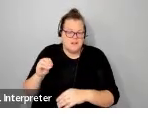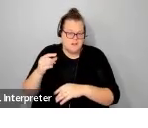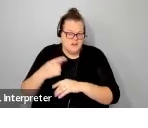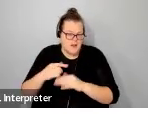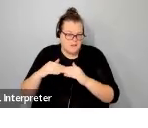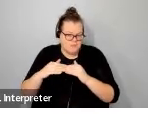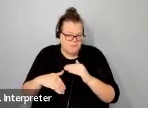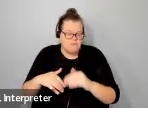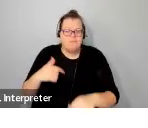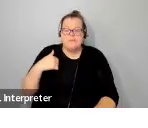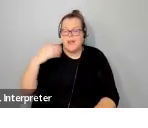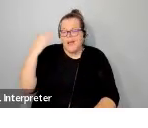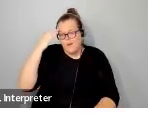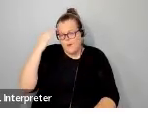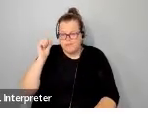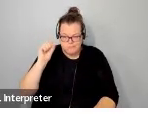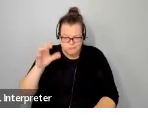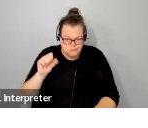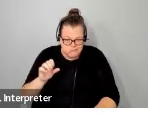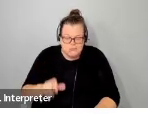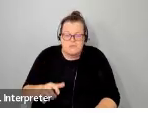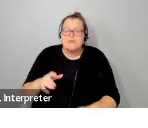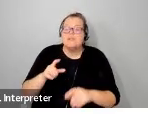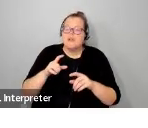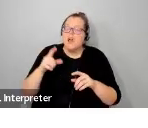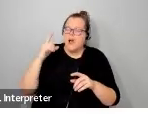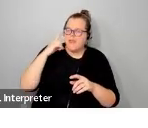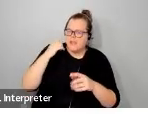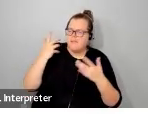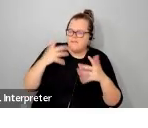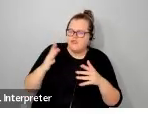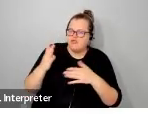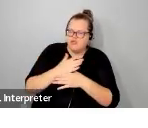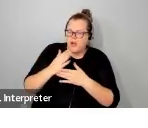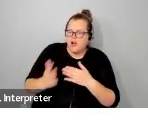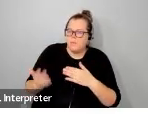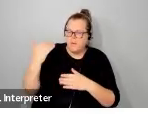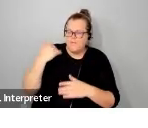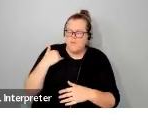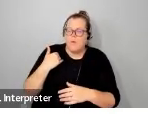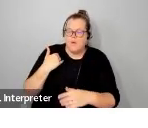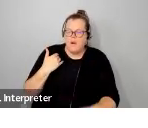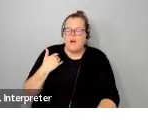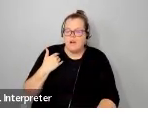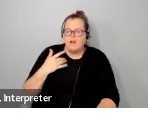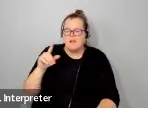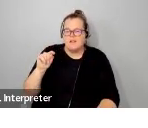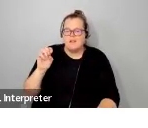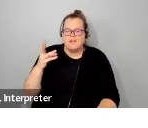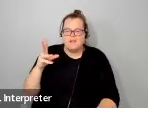I know I just ran through those really quickly. I believe we have shared those in a previous town hall in the, the,